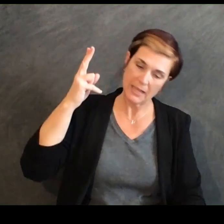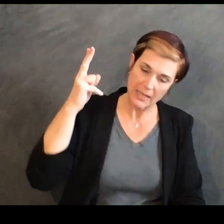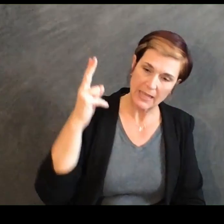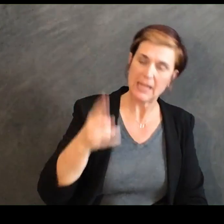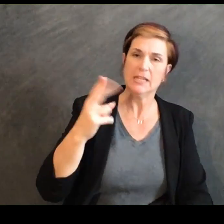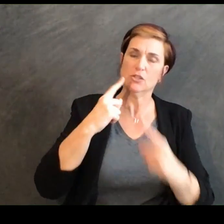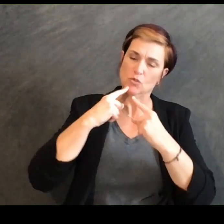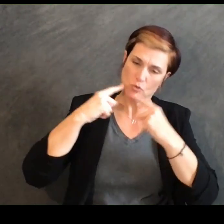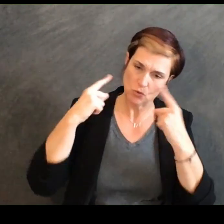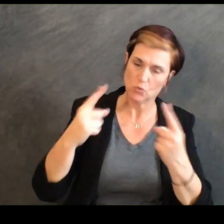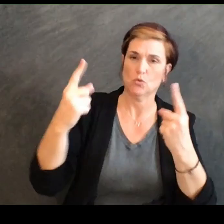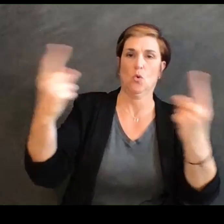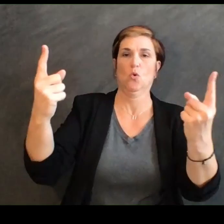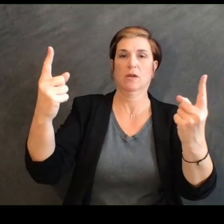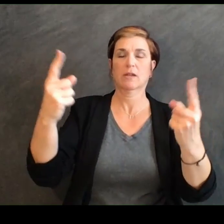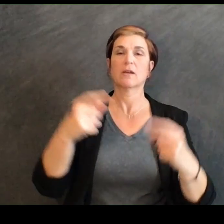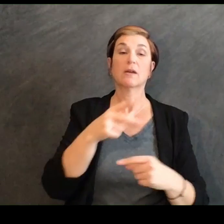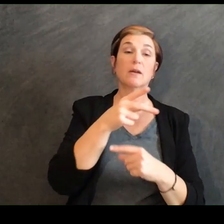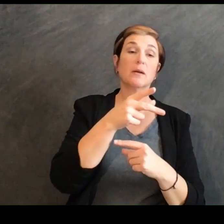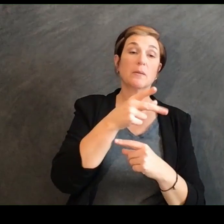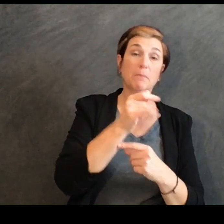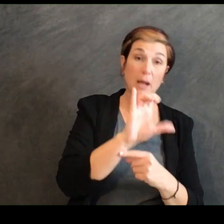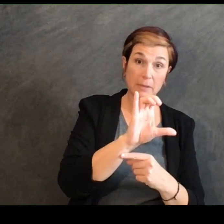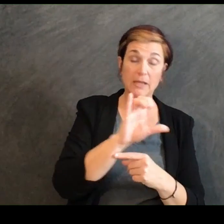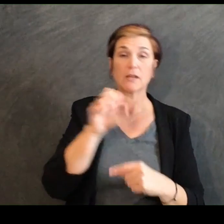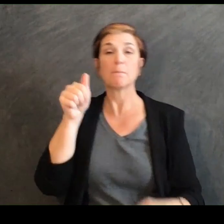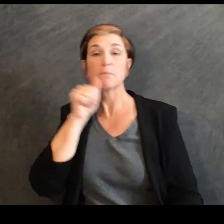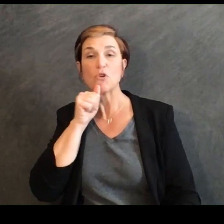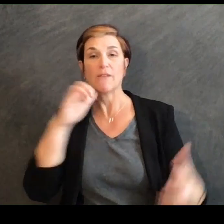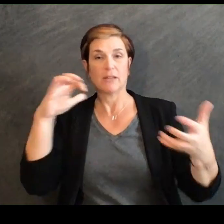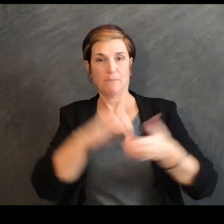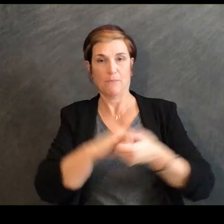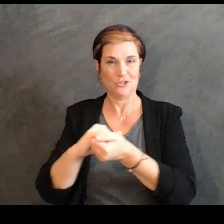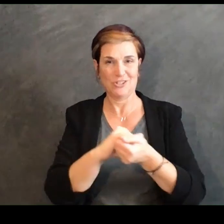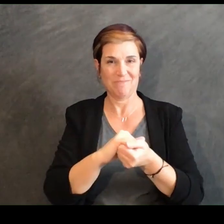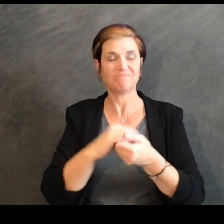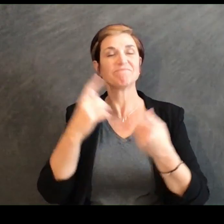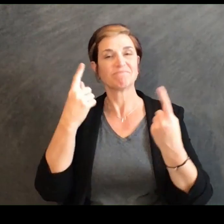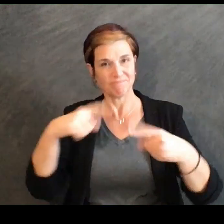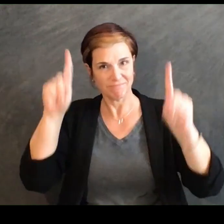to meet that need for Americans looking on by this Sunday evening we'll be able